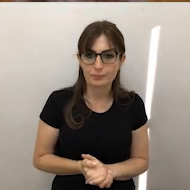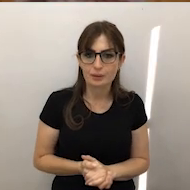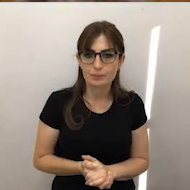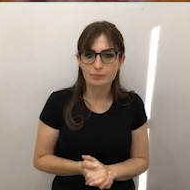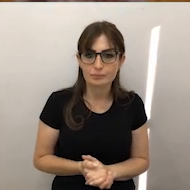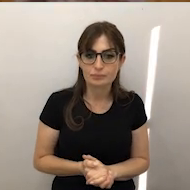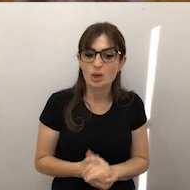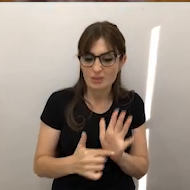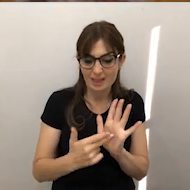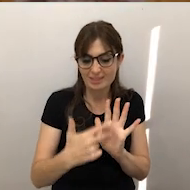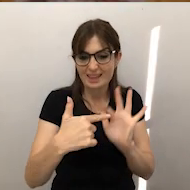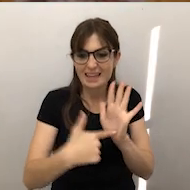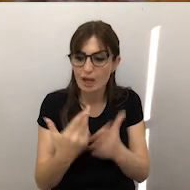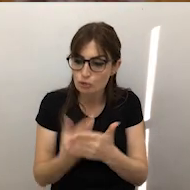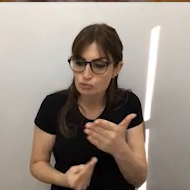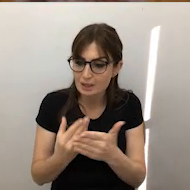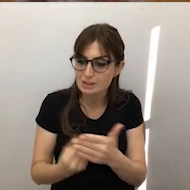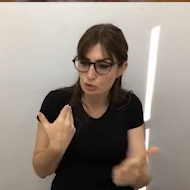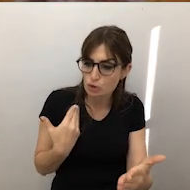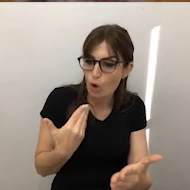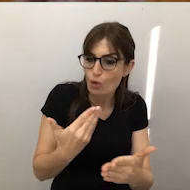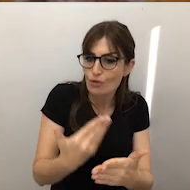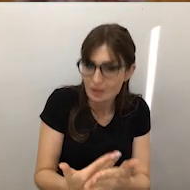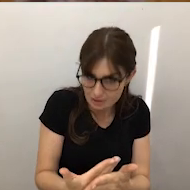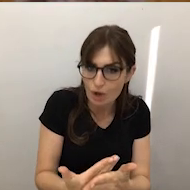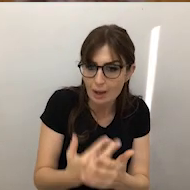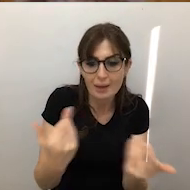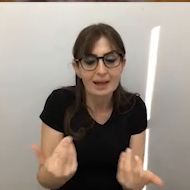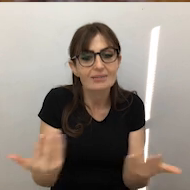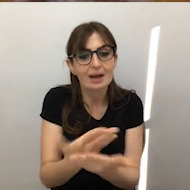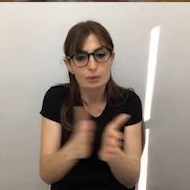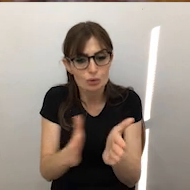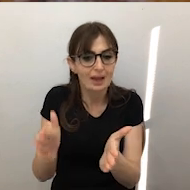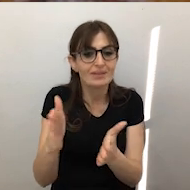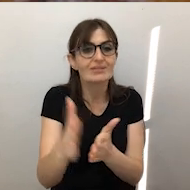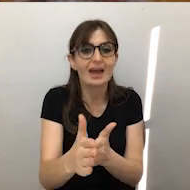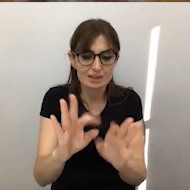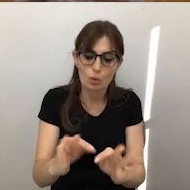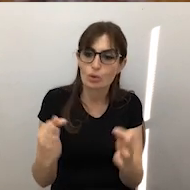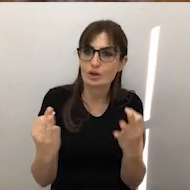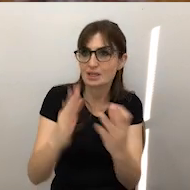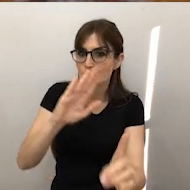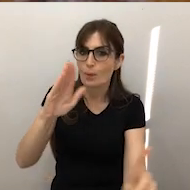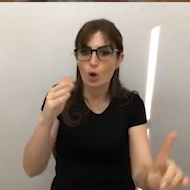it represents the net resources accumulated over time and available to advance the organization's purpose